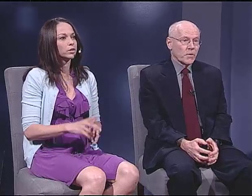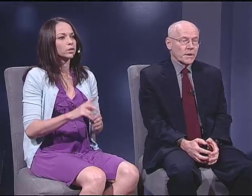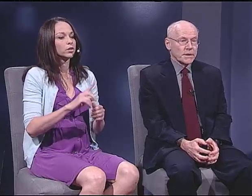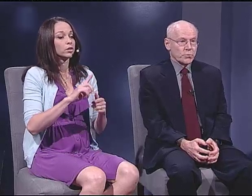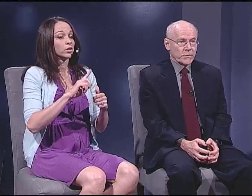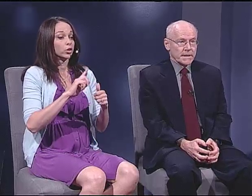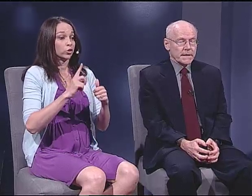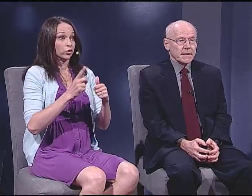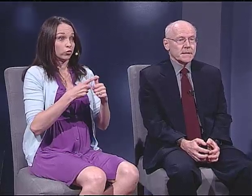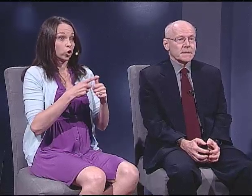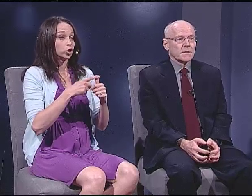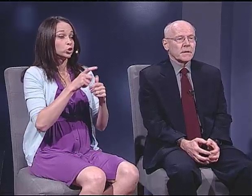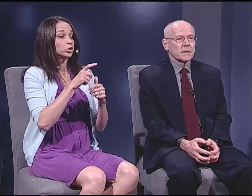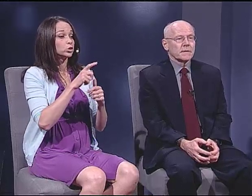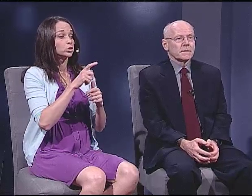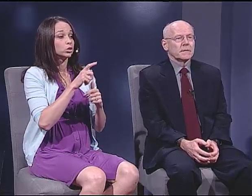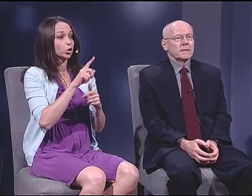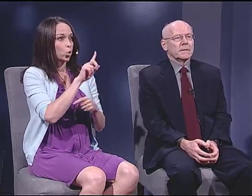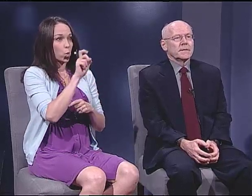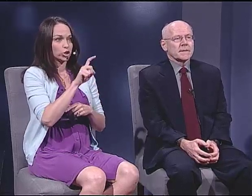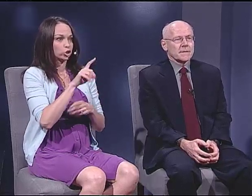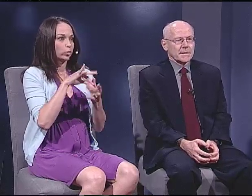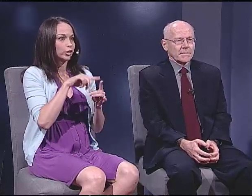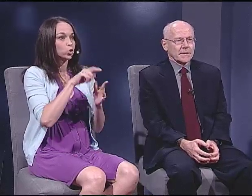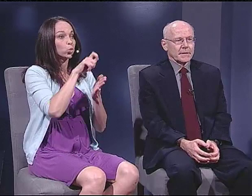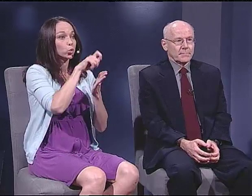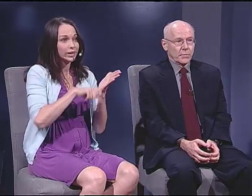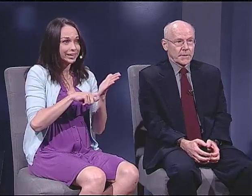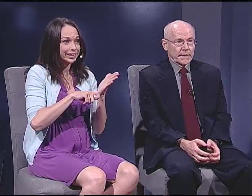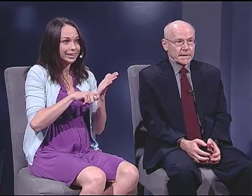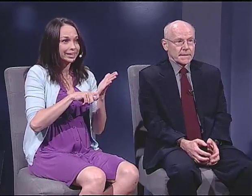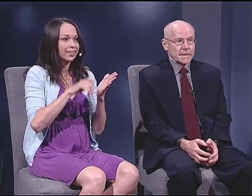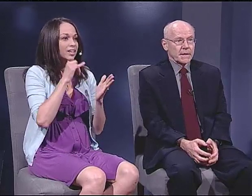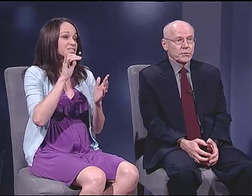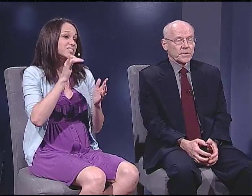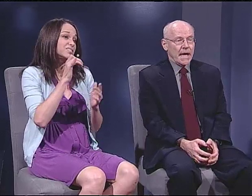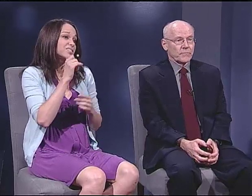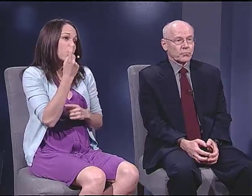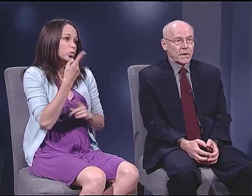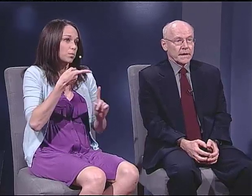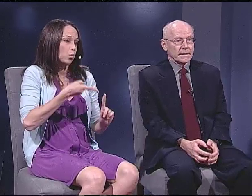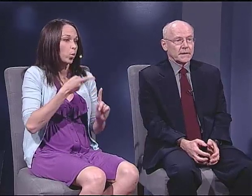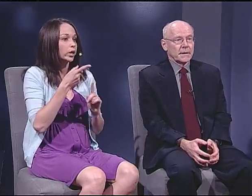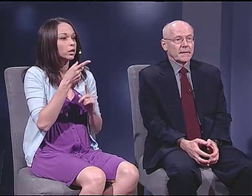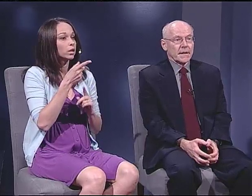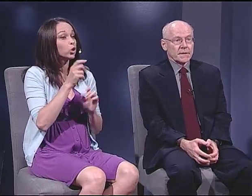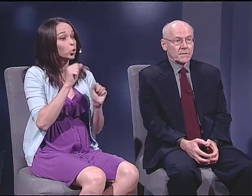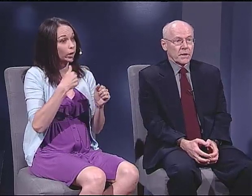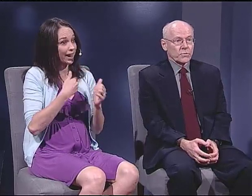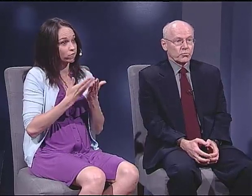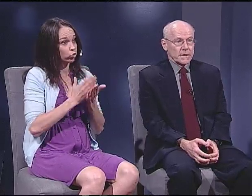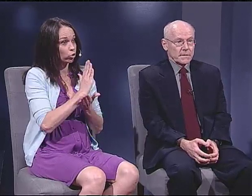or not it's written is not necessarily the point. That is to say you could have a right that is not written